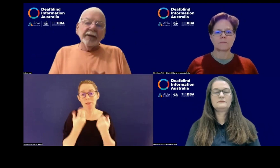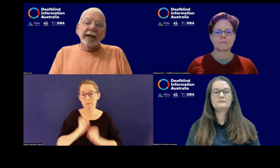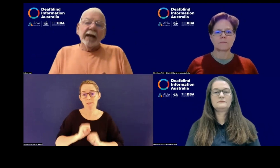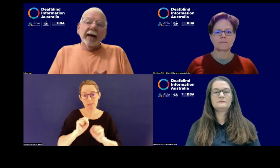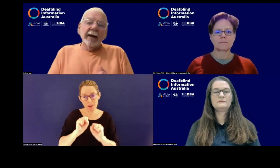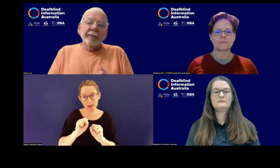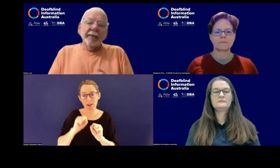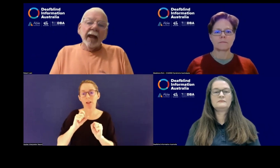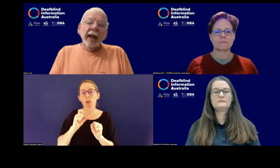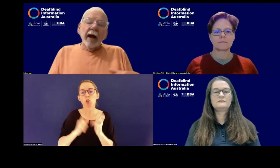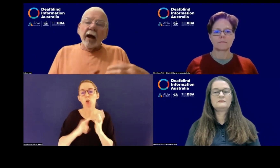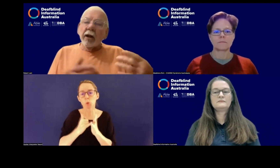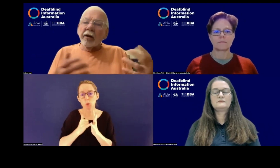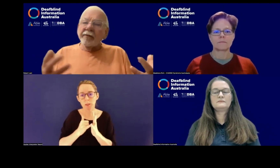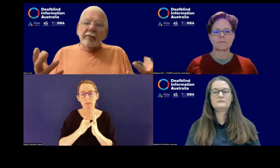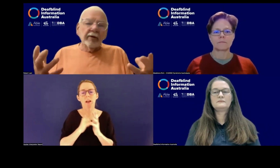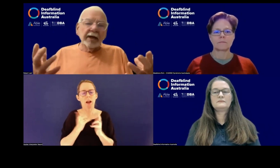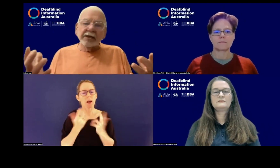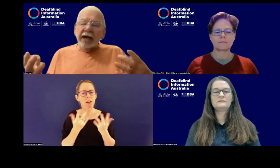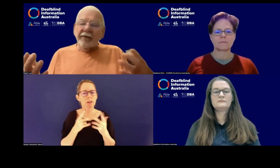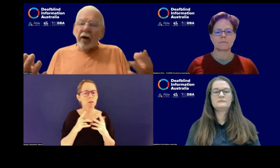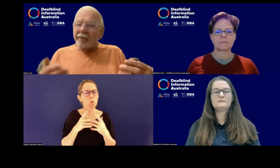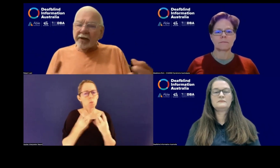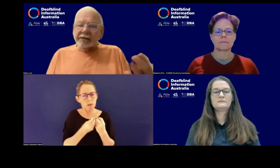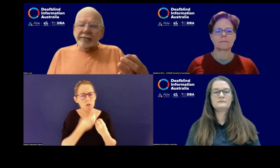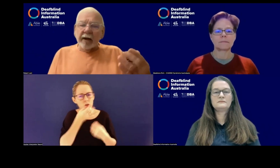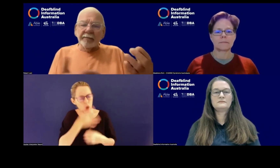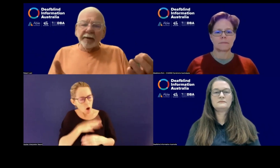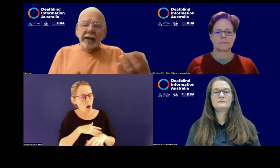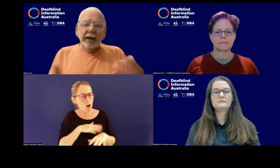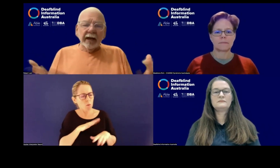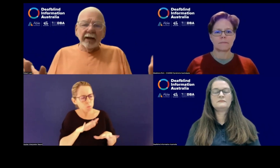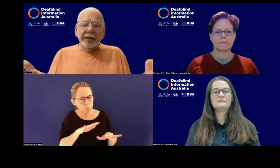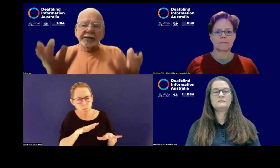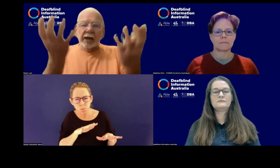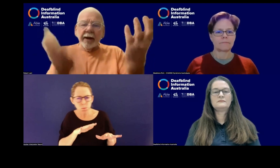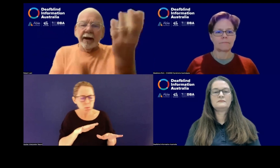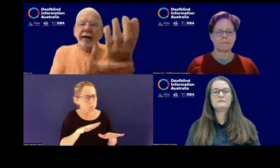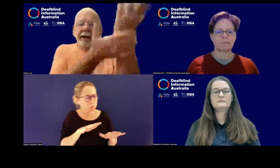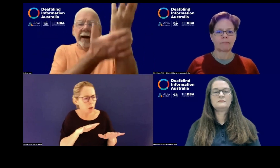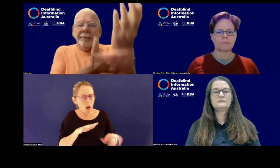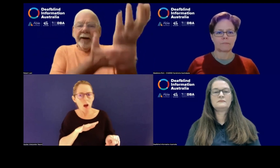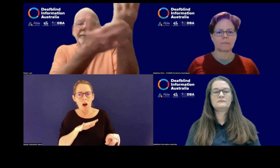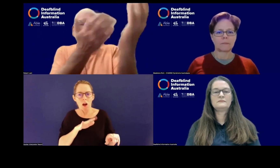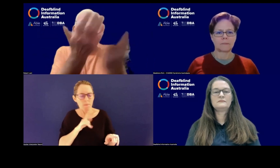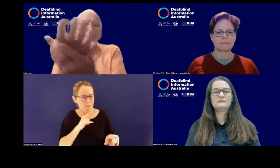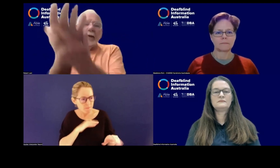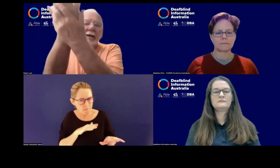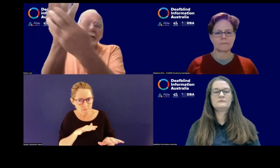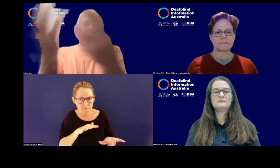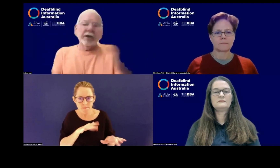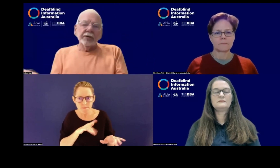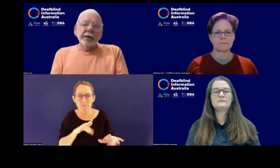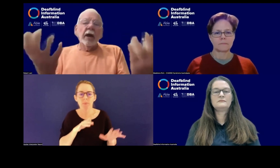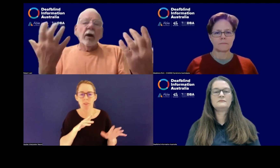them. A lot of them are really kind of obvious, it might be that it's going up, up, so another